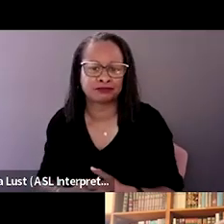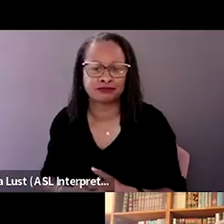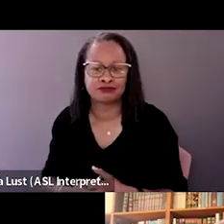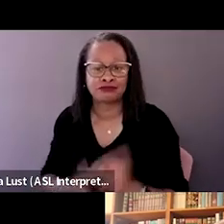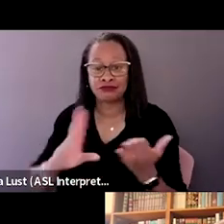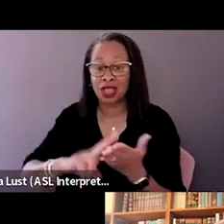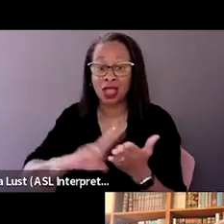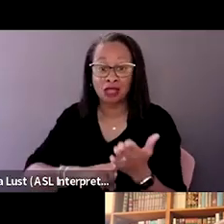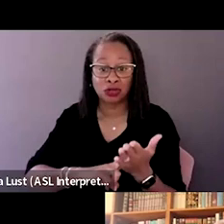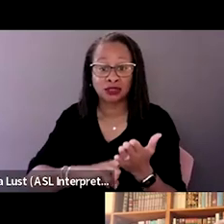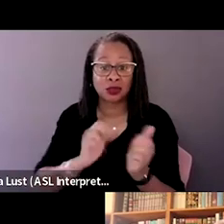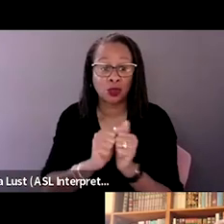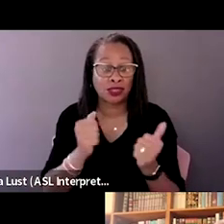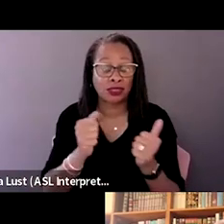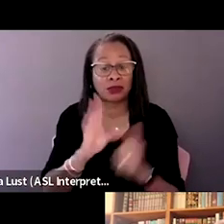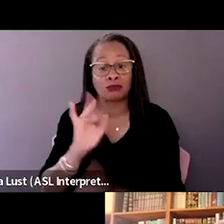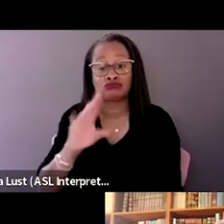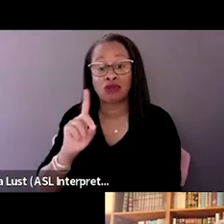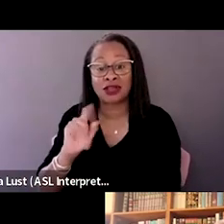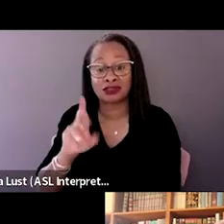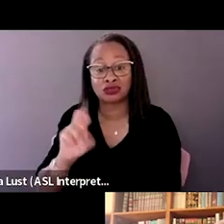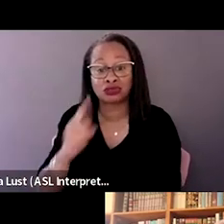with the broadcasters, for example,